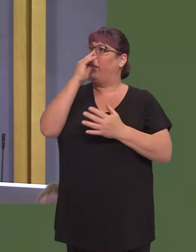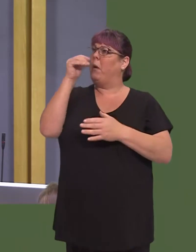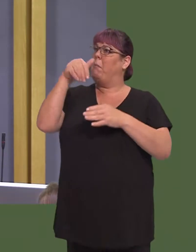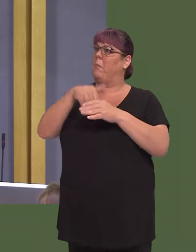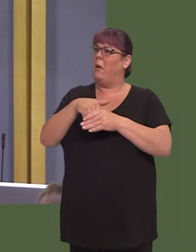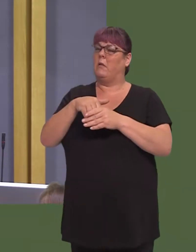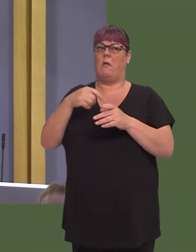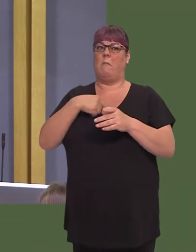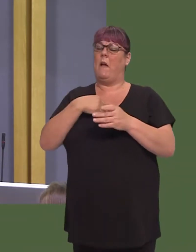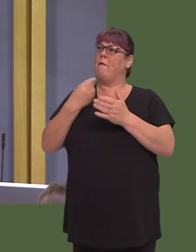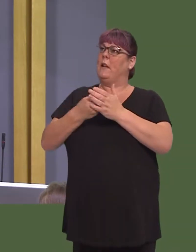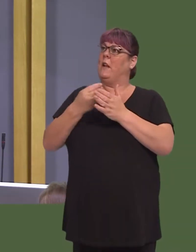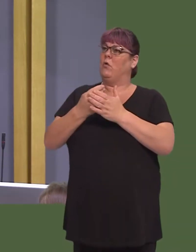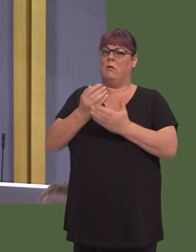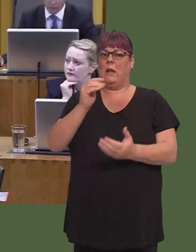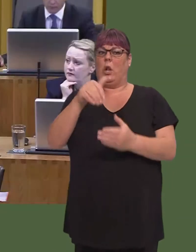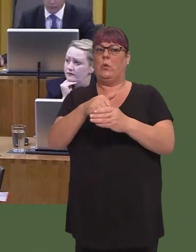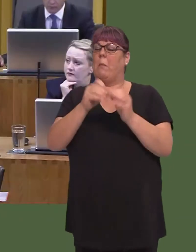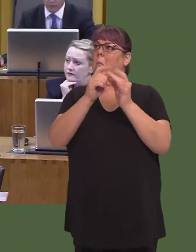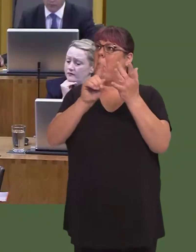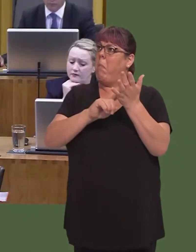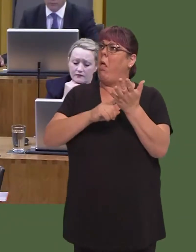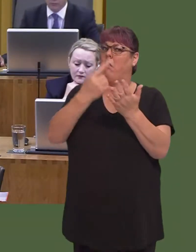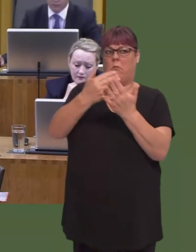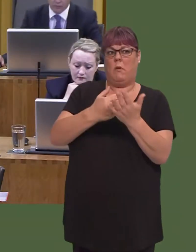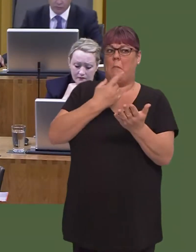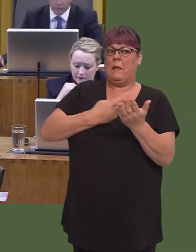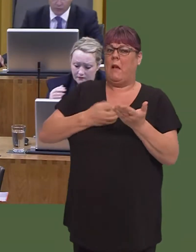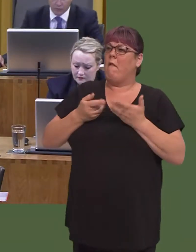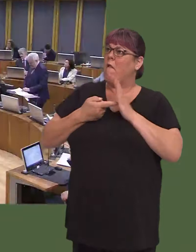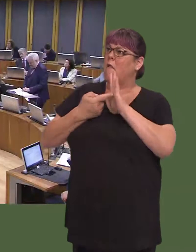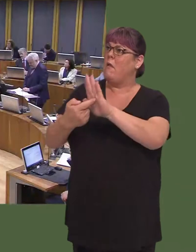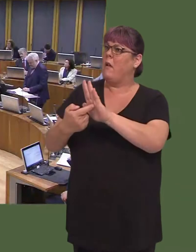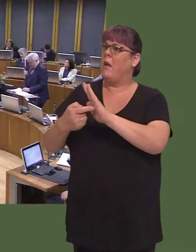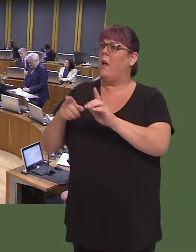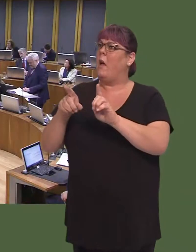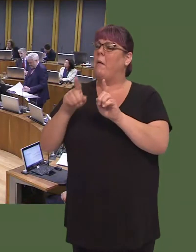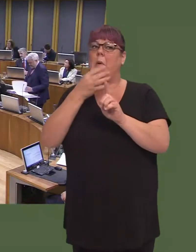increases in their enrolment numbers? Carwyn Jones AM: Well, there is an issue,